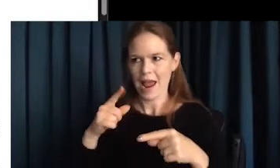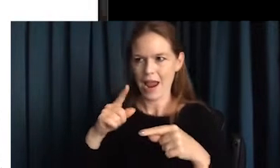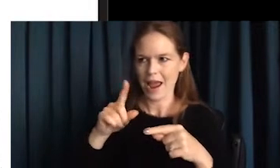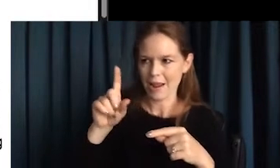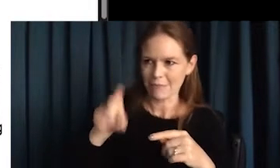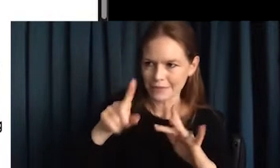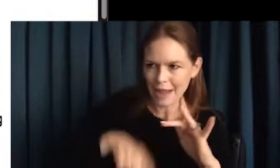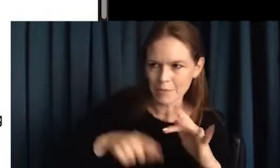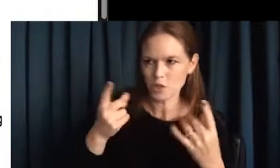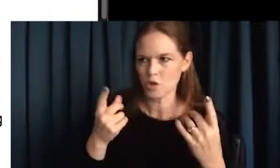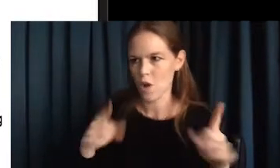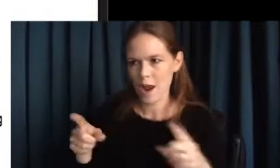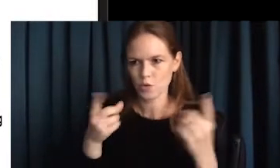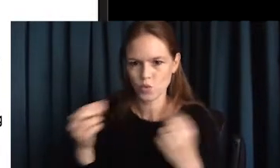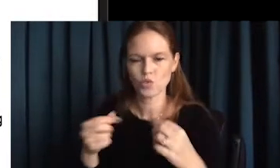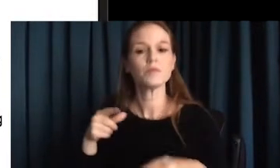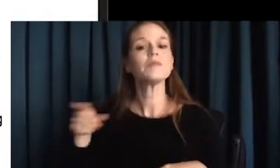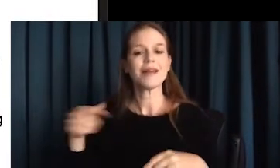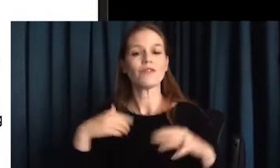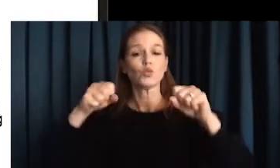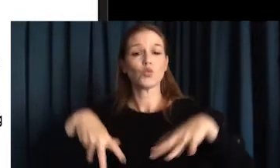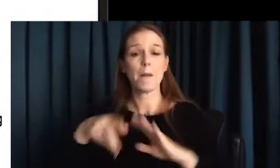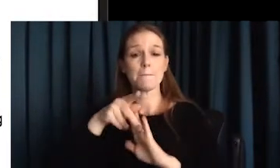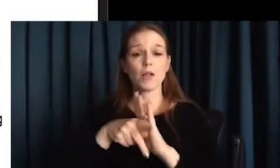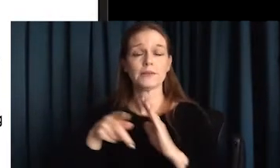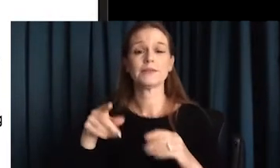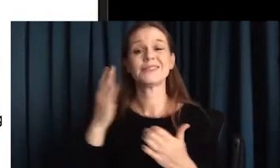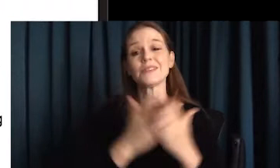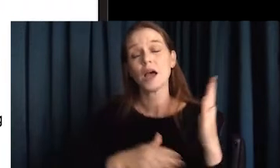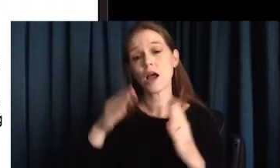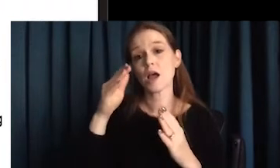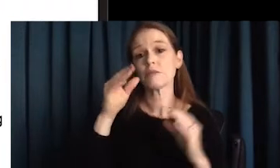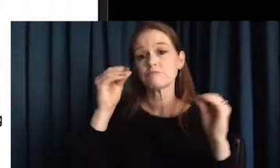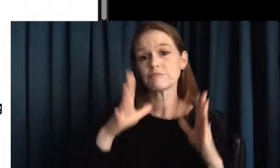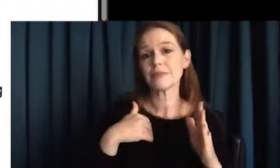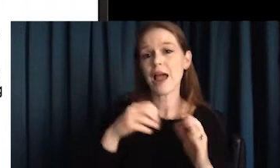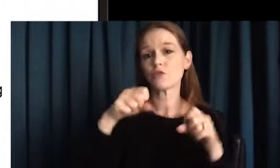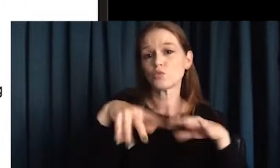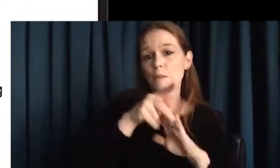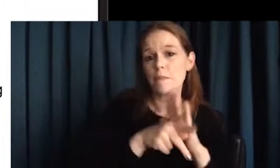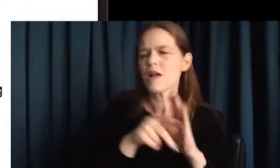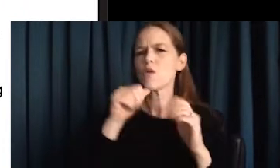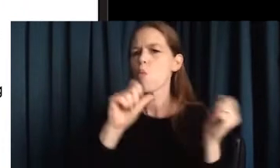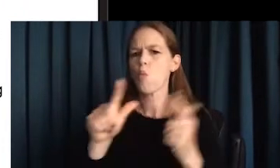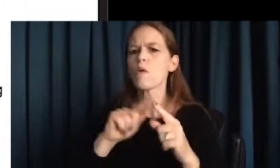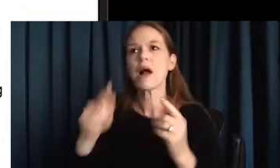He gives you a drop policy. Some professors have drop policies. Not all of them do, but it's definitely something you want to be aware of as well.